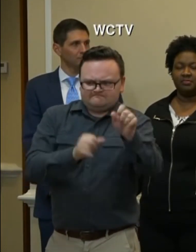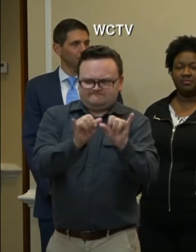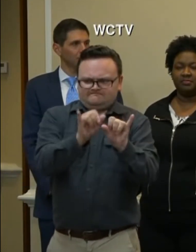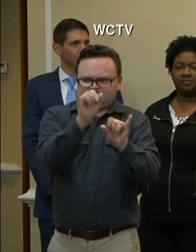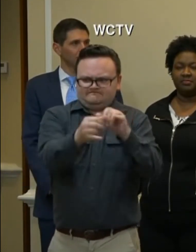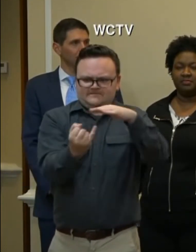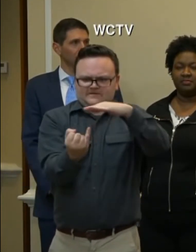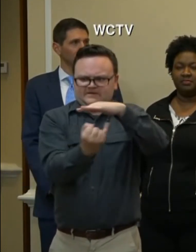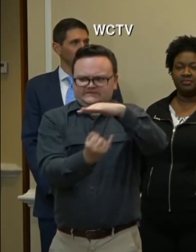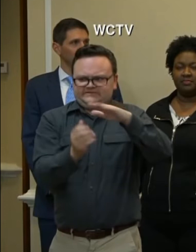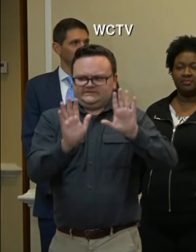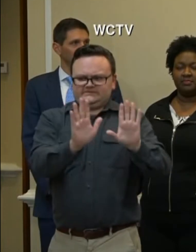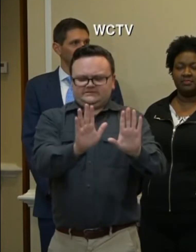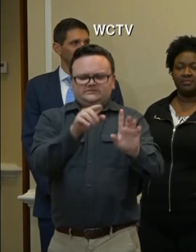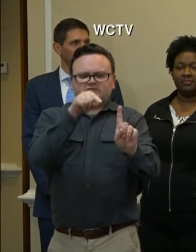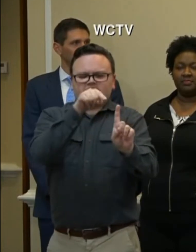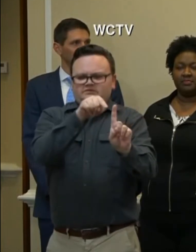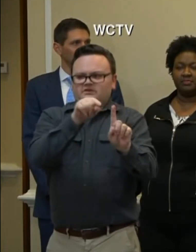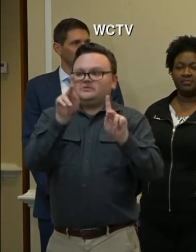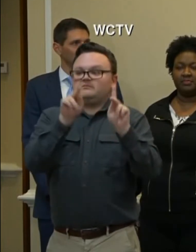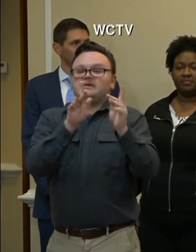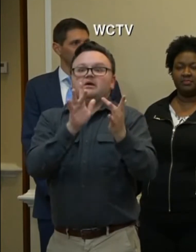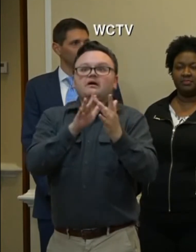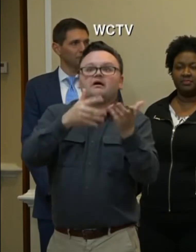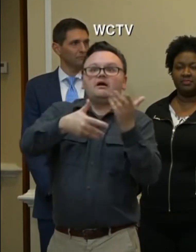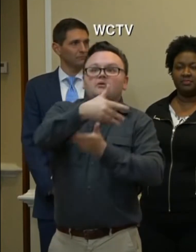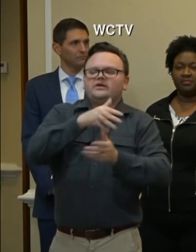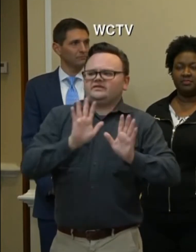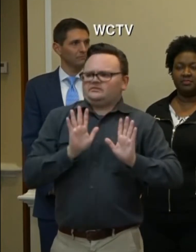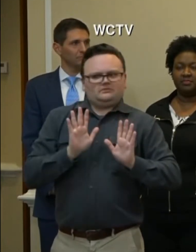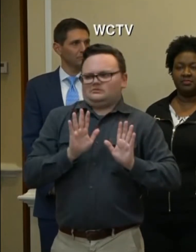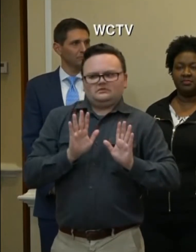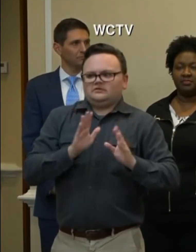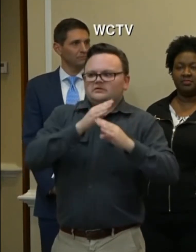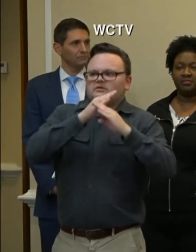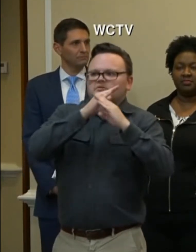the isolated contacts this way will stop community spread as the governor